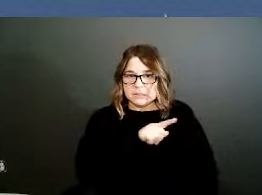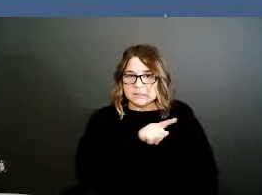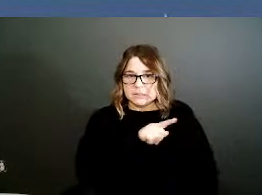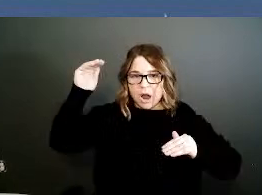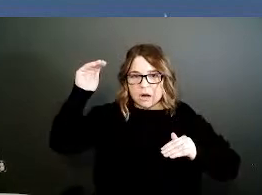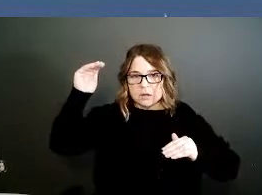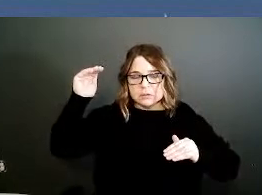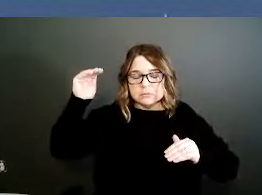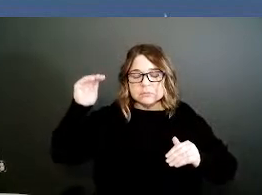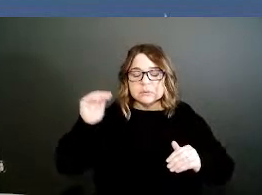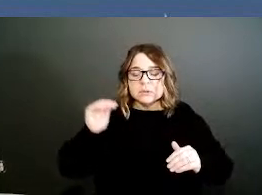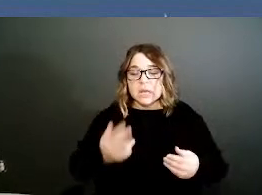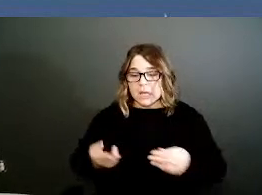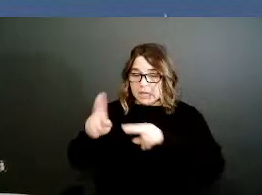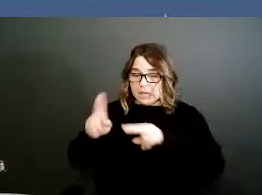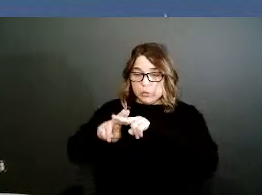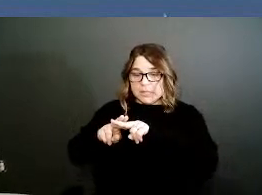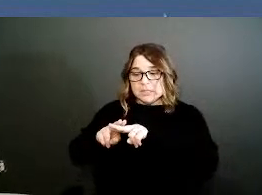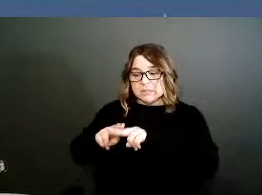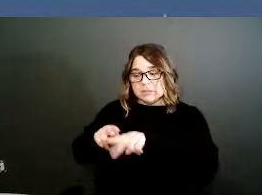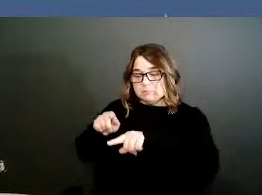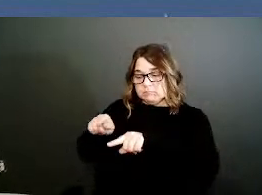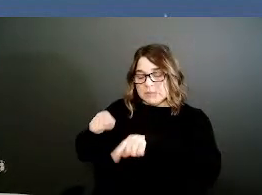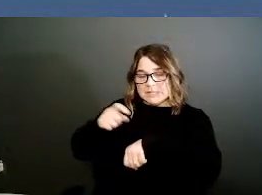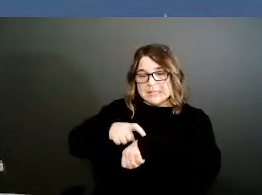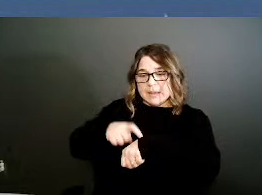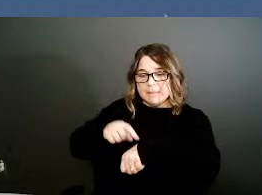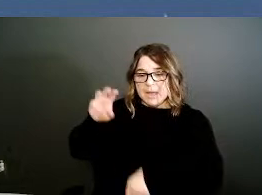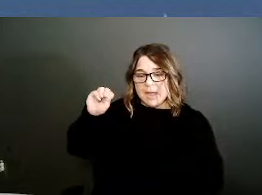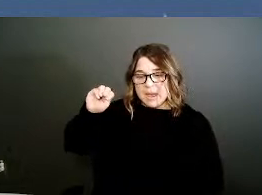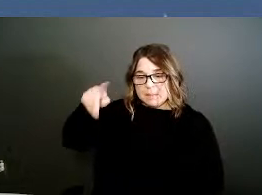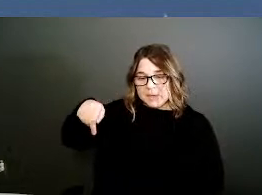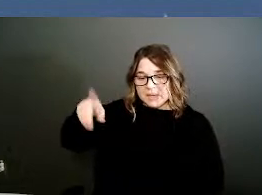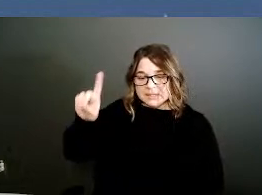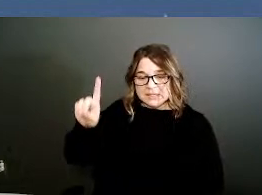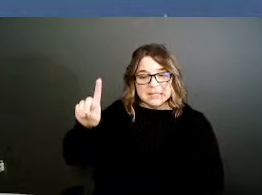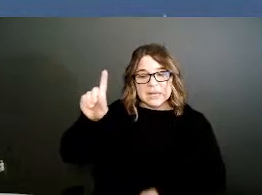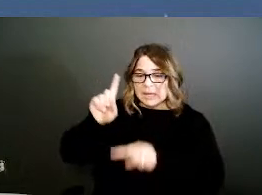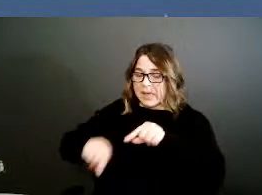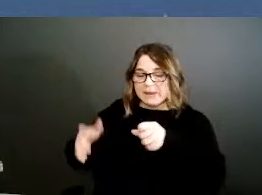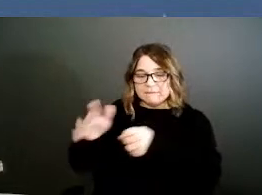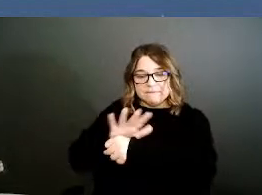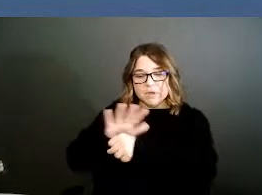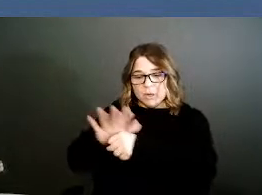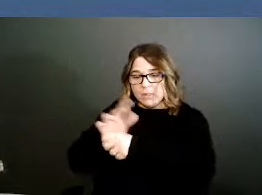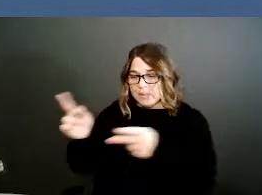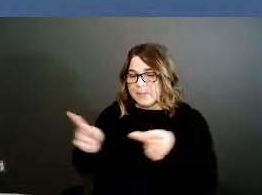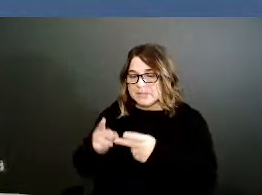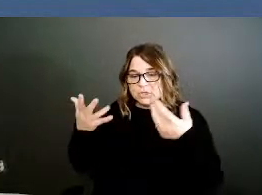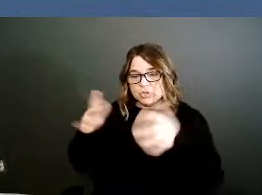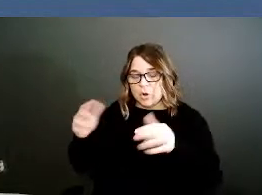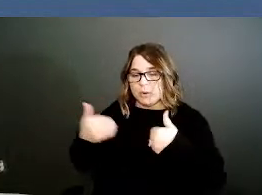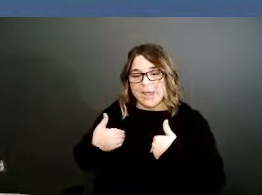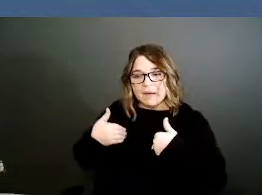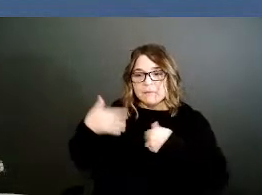POSITIONS THAT ARE ALREADY FUNDED. THE INCREASE COMES AT A TIME WHEN THE MPD CAN'T EVEN FILL THE DEPARTMENT,